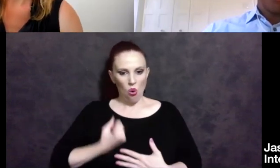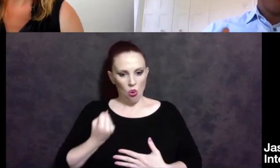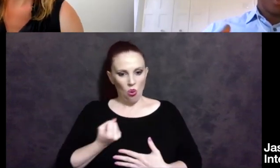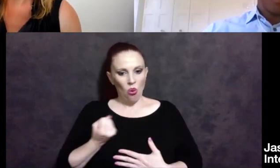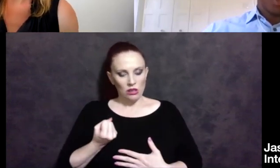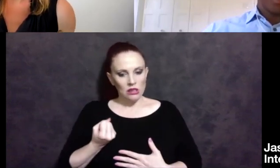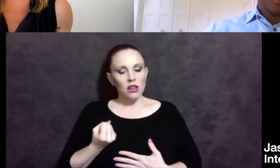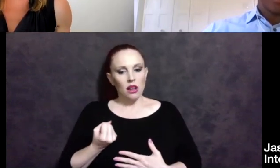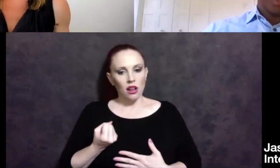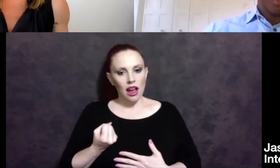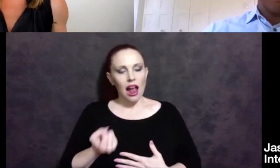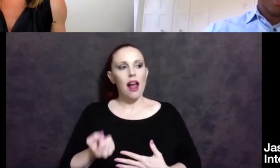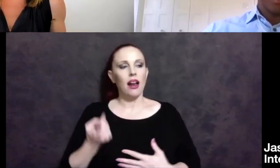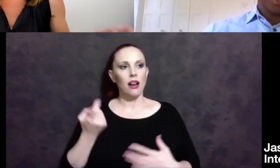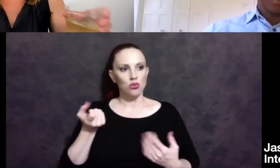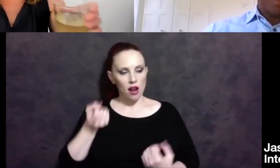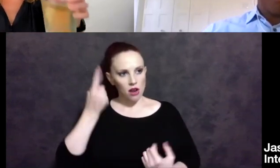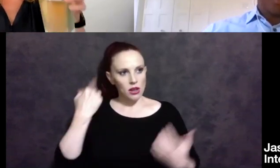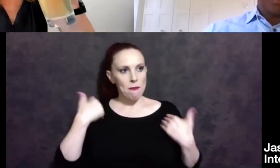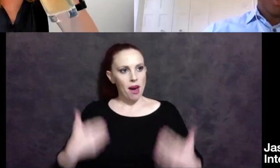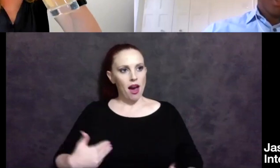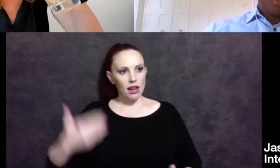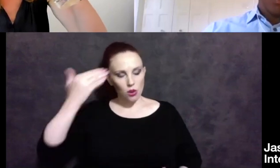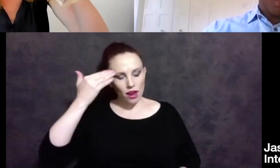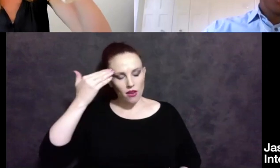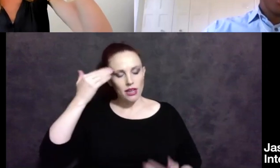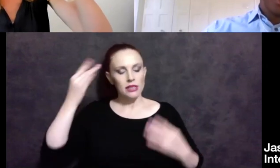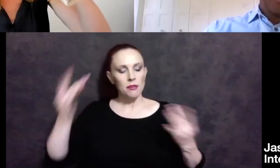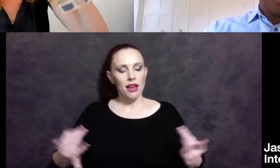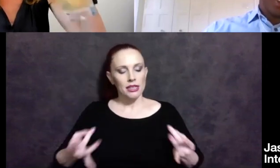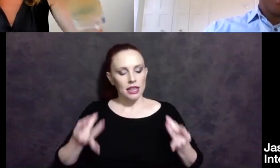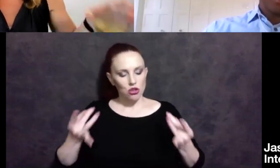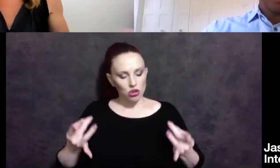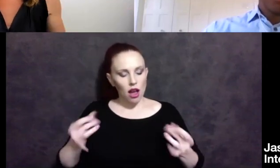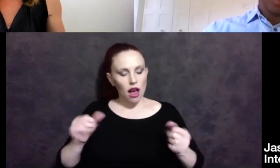body awareness, and meditation mindfulness, you are able to identify and potentially release